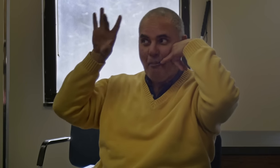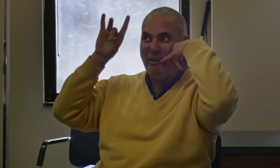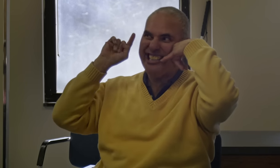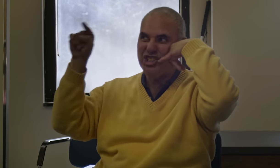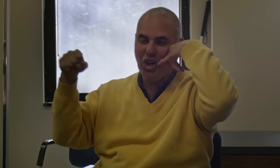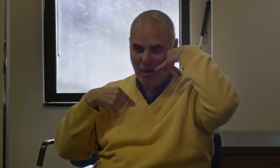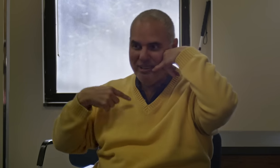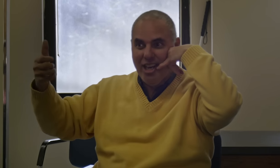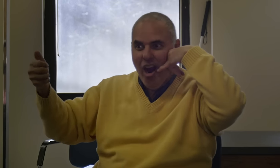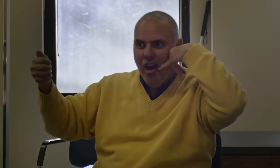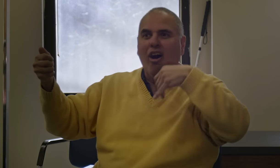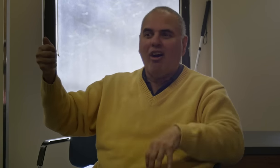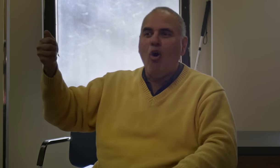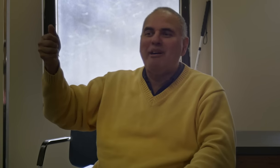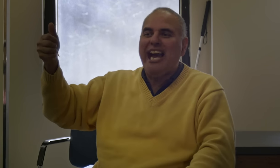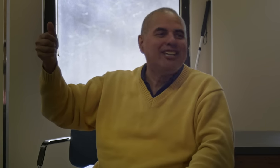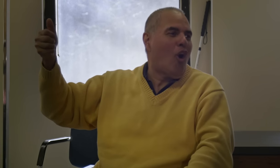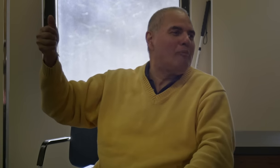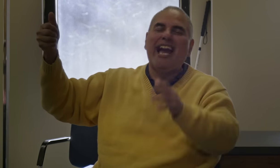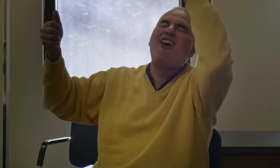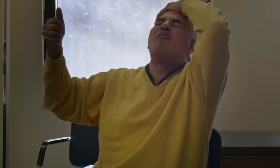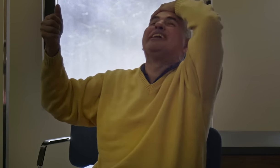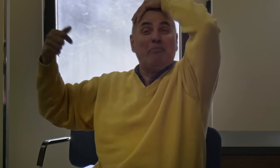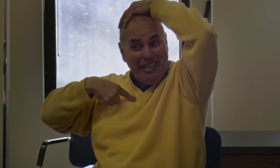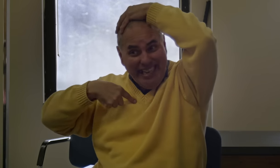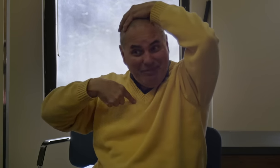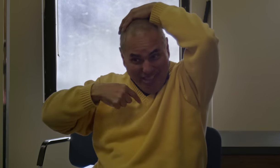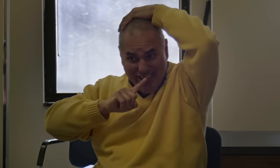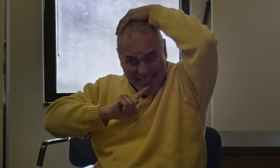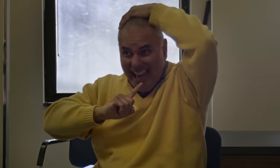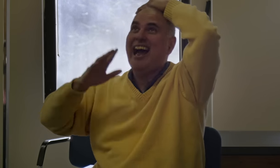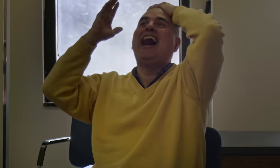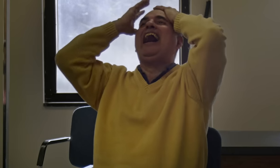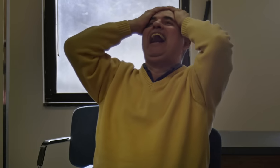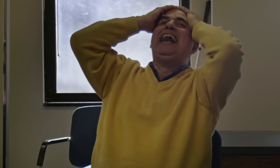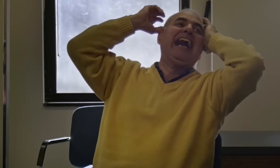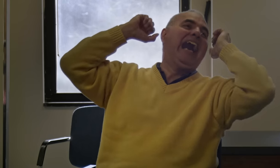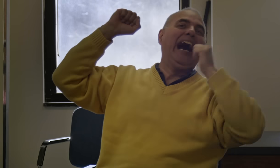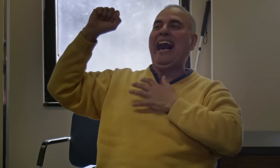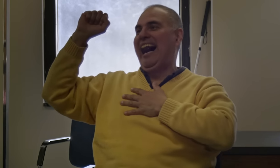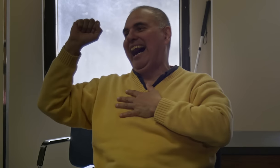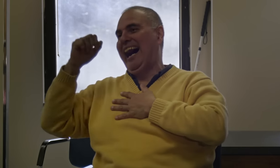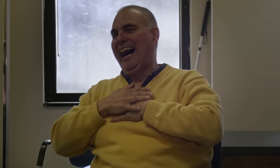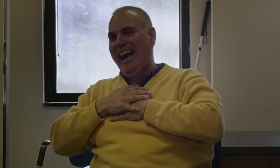Doug picked you. And I was like, oh my god. Oh my god, me? Really? Wow! I just couldn't believe it.